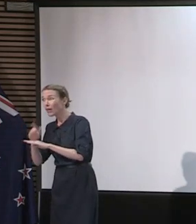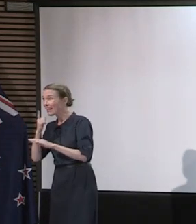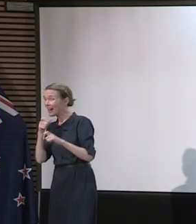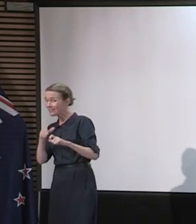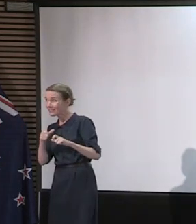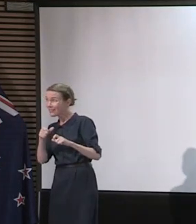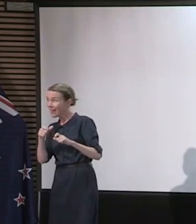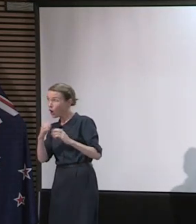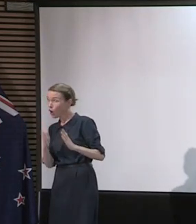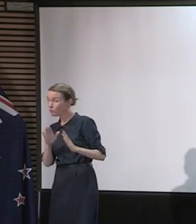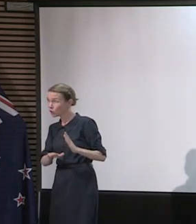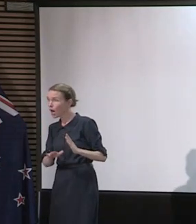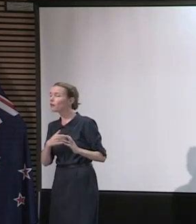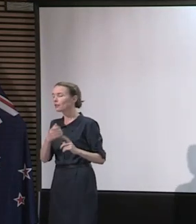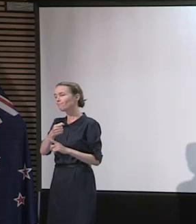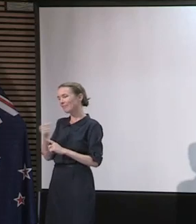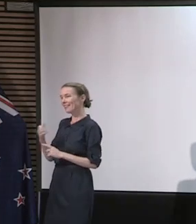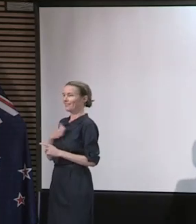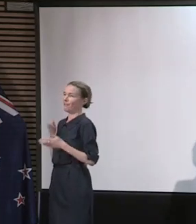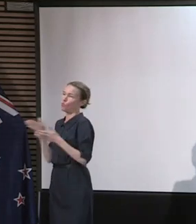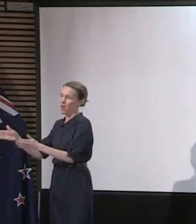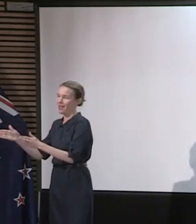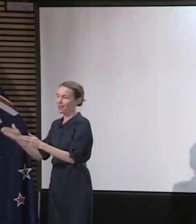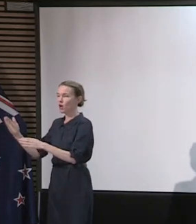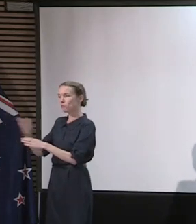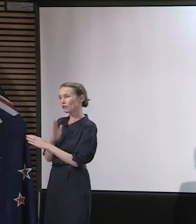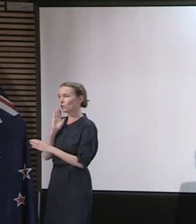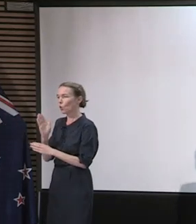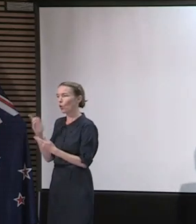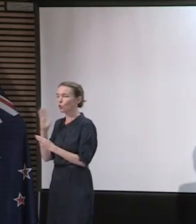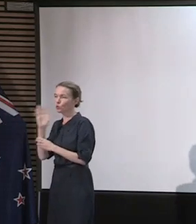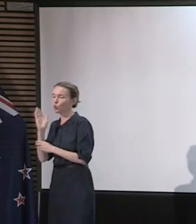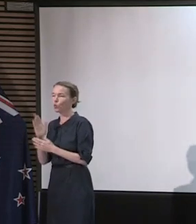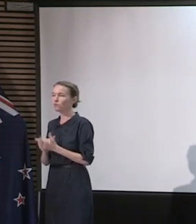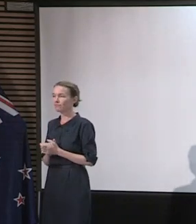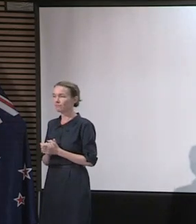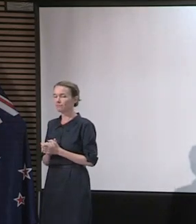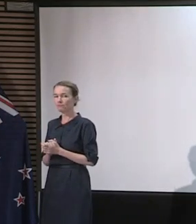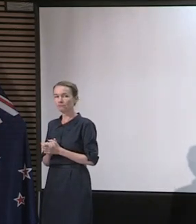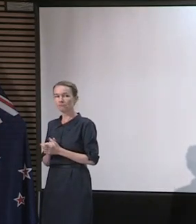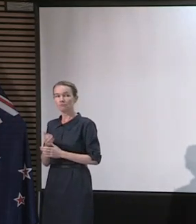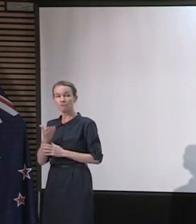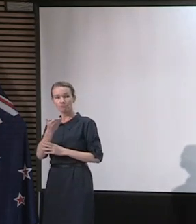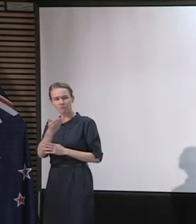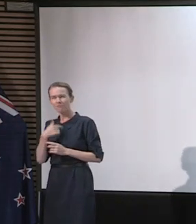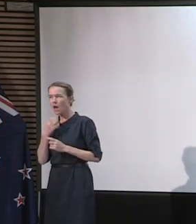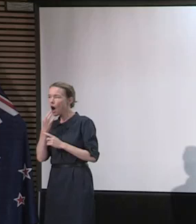unable to do that, but that that can be done safely within ECEs. The Government ruled